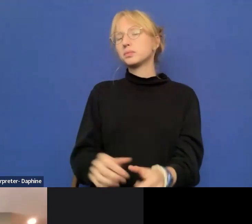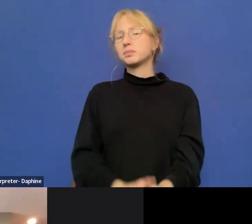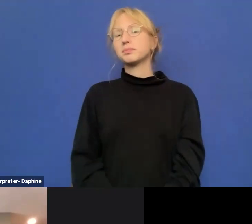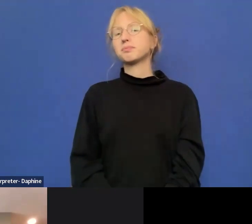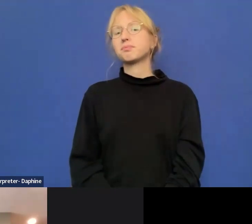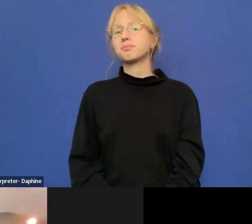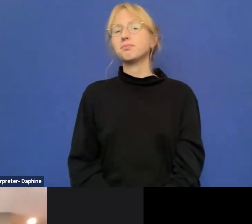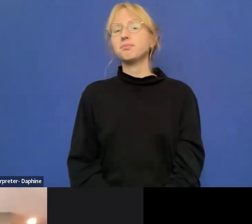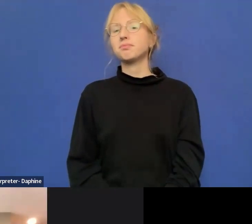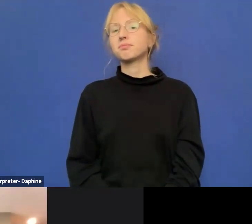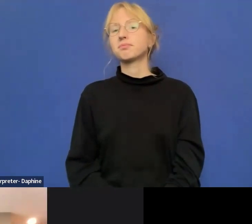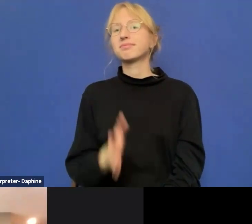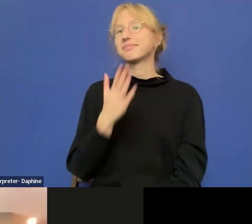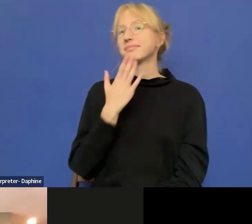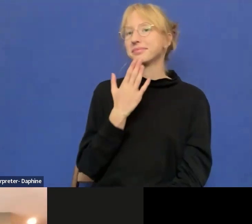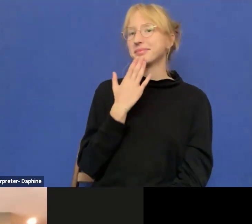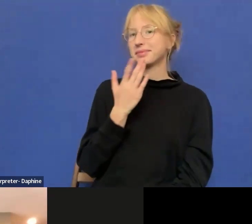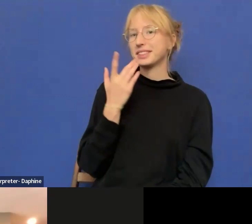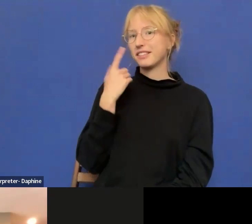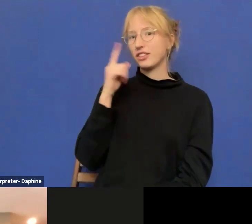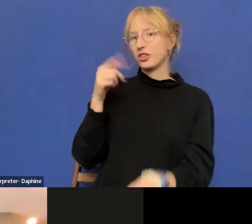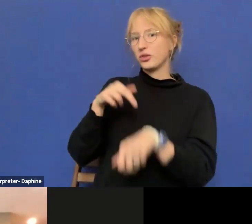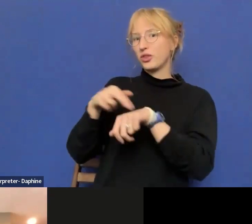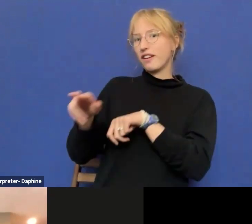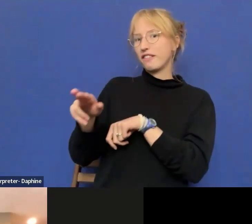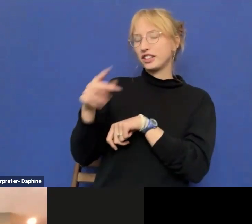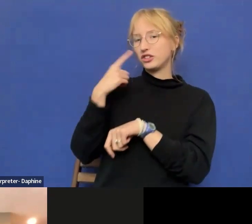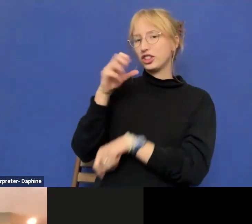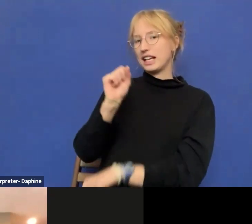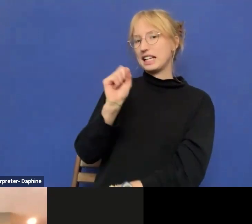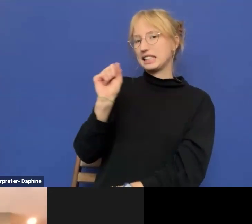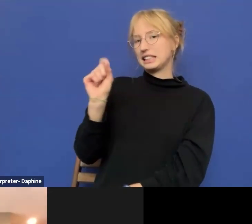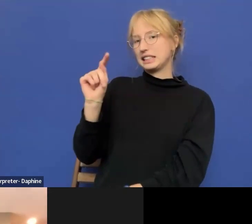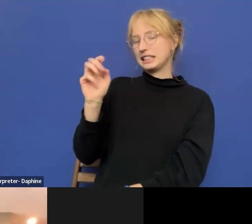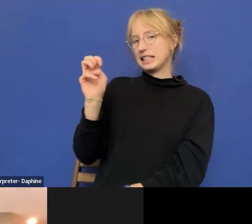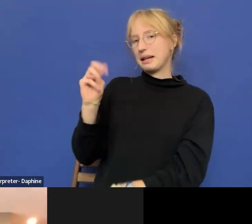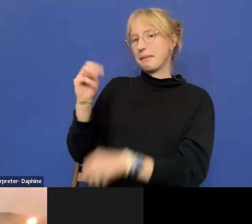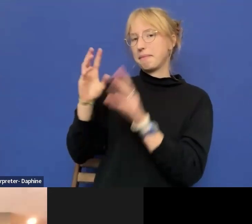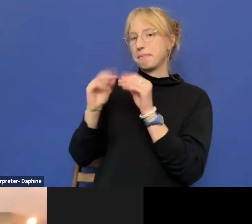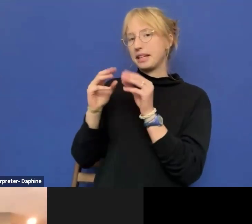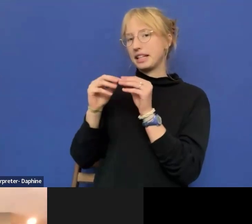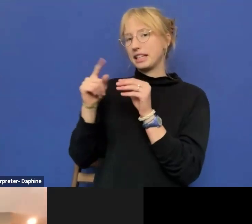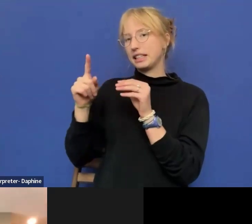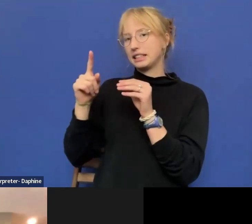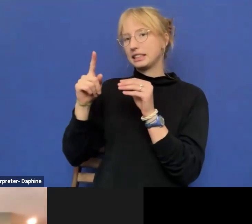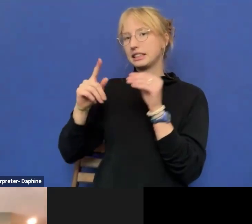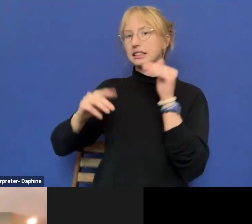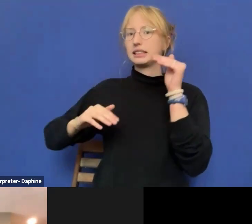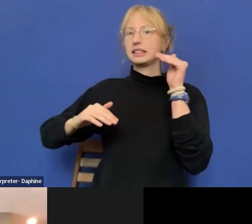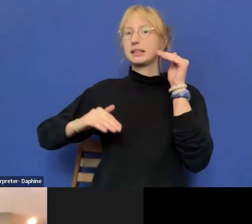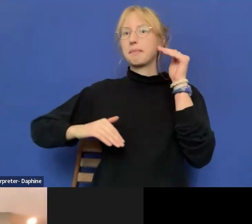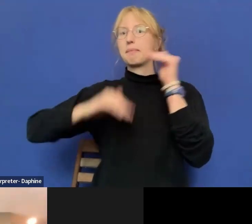Jess for your reference for the SSTEM meeting the maximum size we can